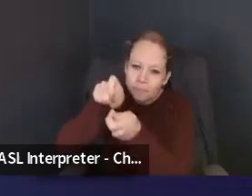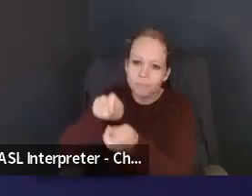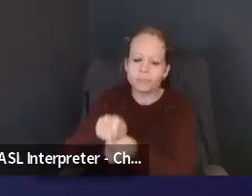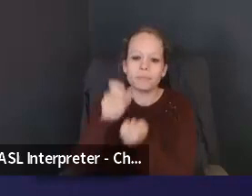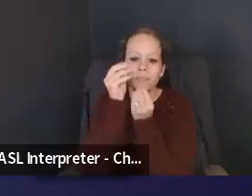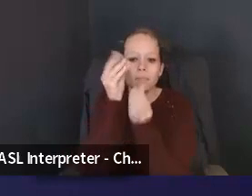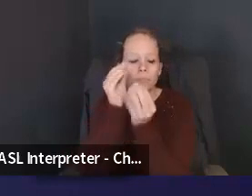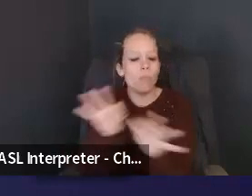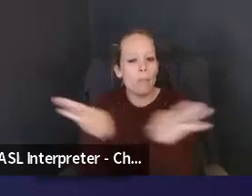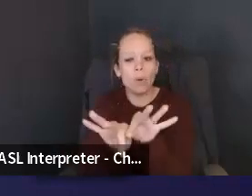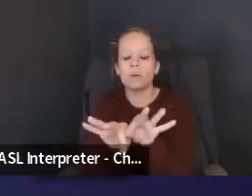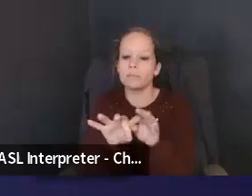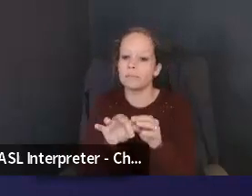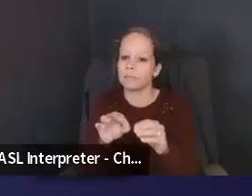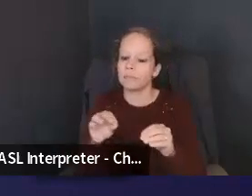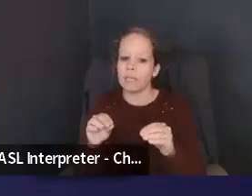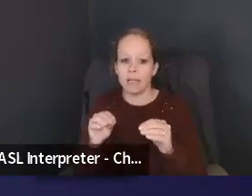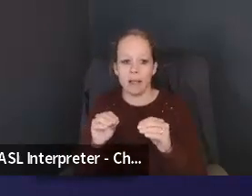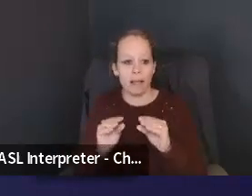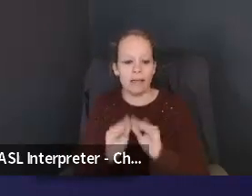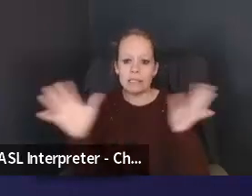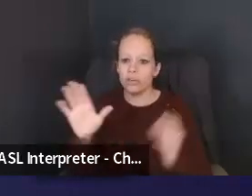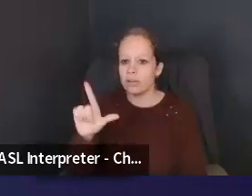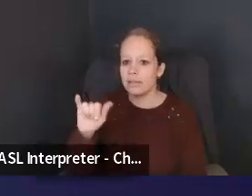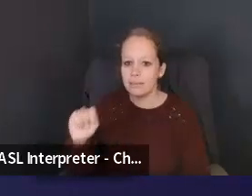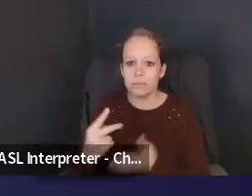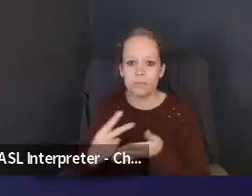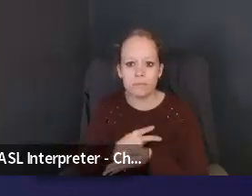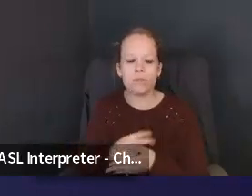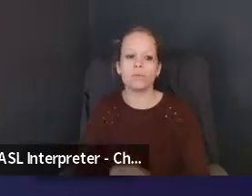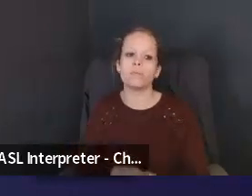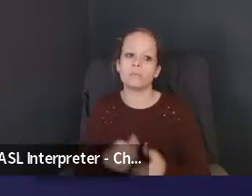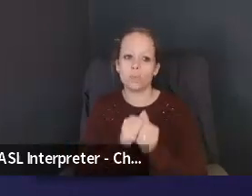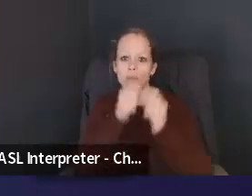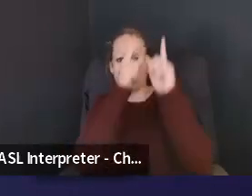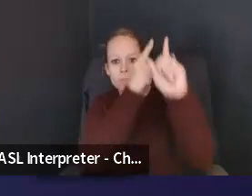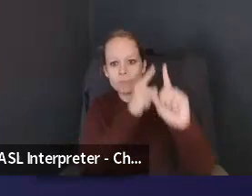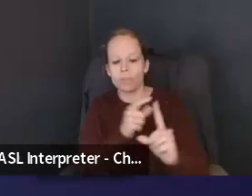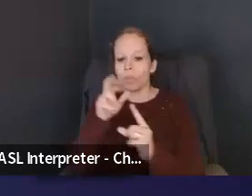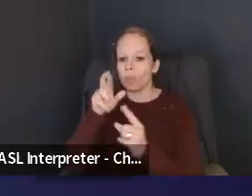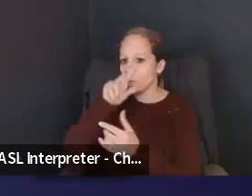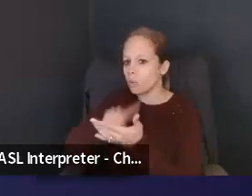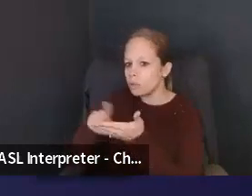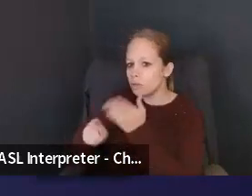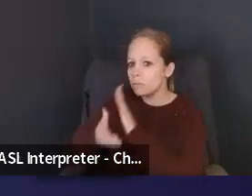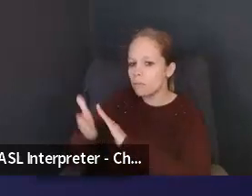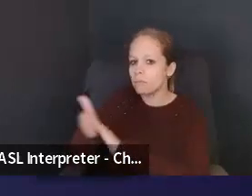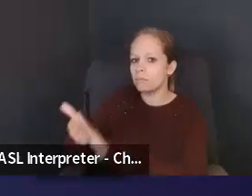very thorough literature review with objectives or research operations that flow directly from that